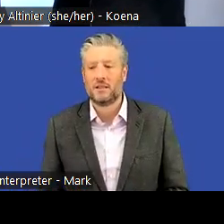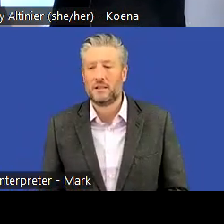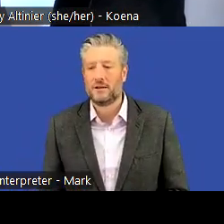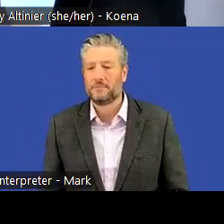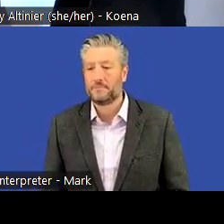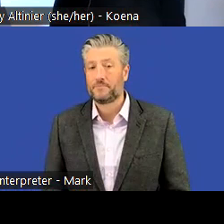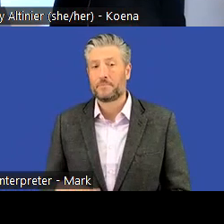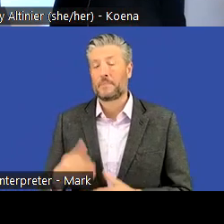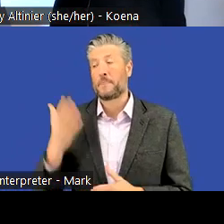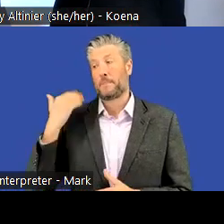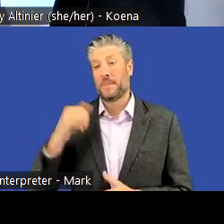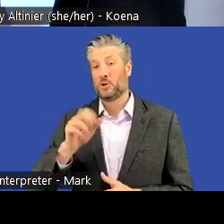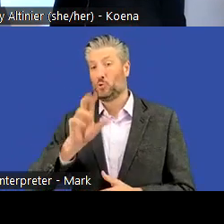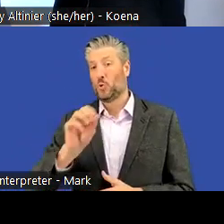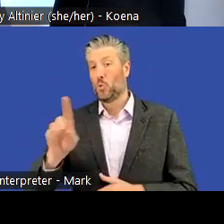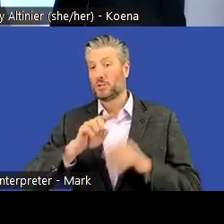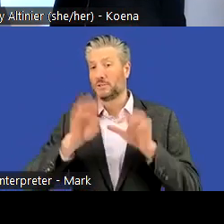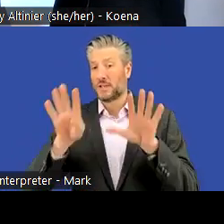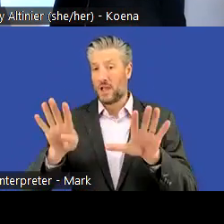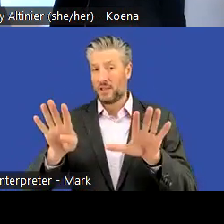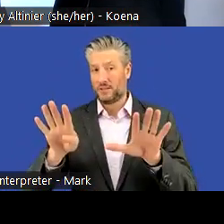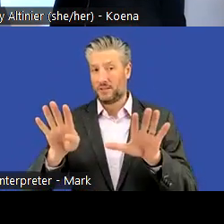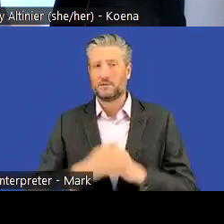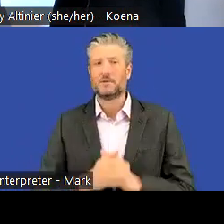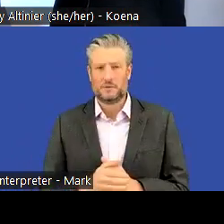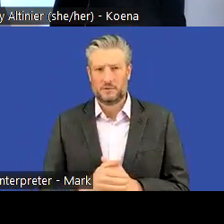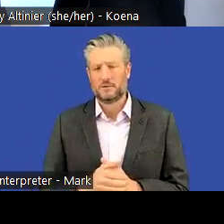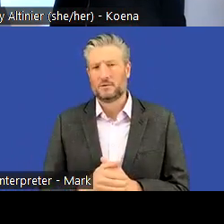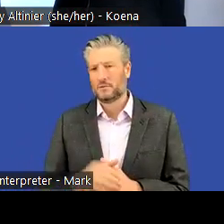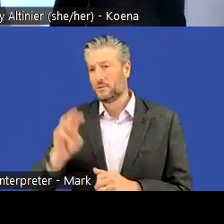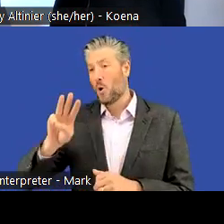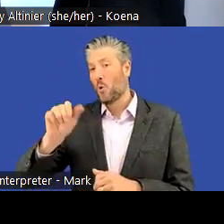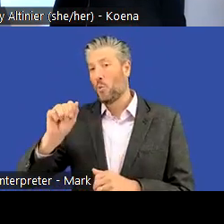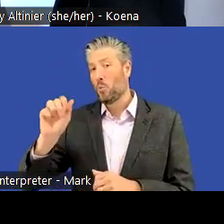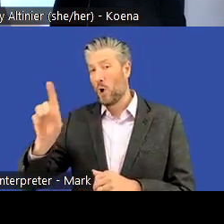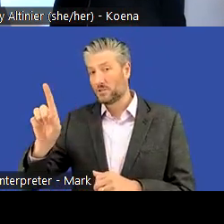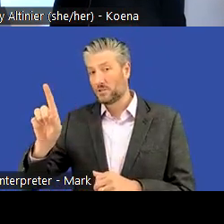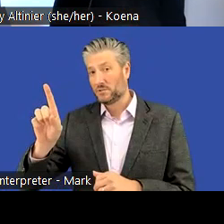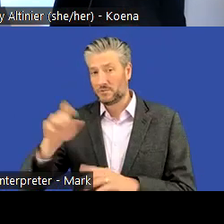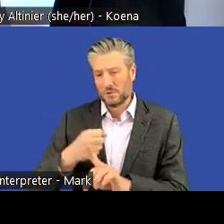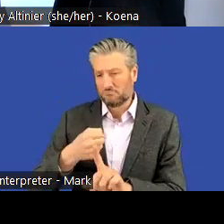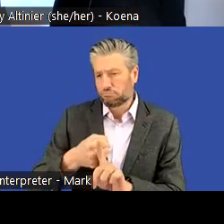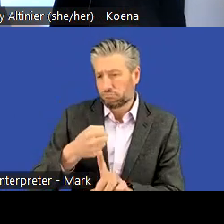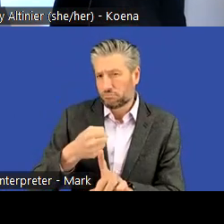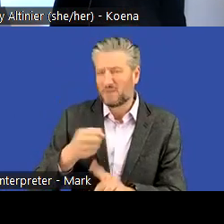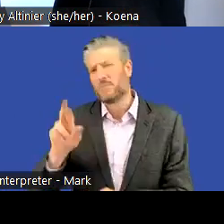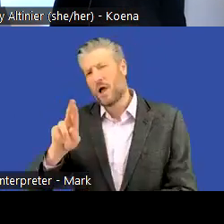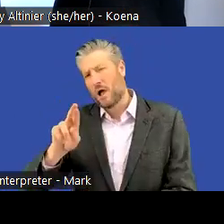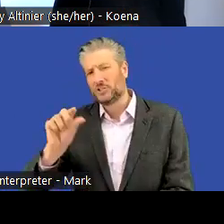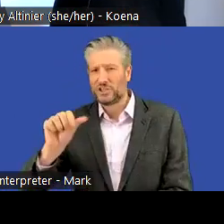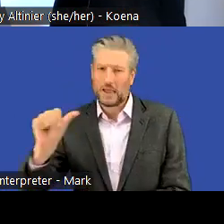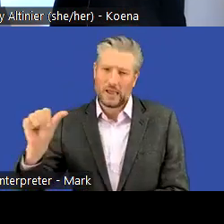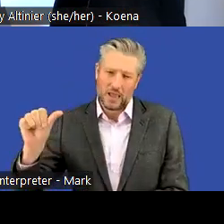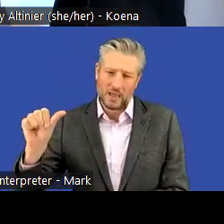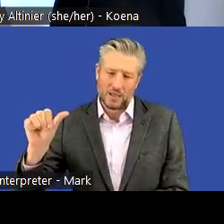In 2019, the impact of the Web Accessibility Directive on RGAA was the introduction of